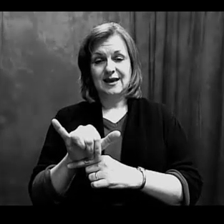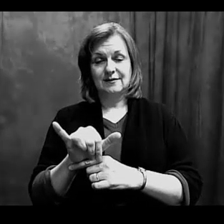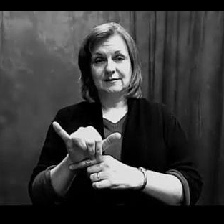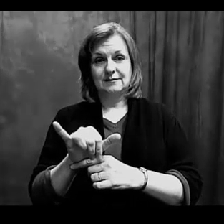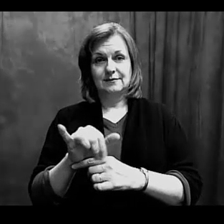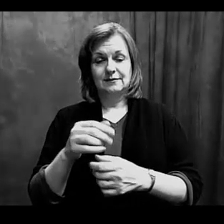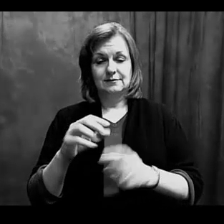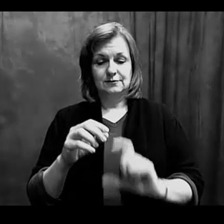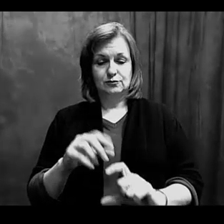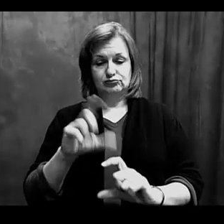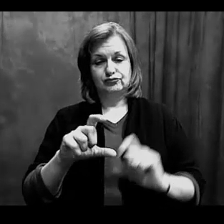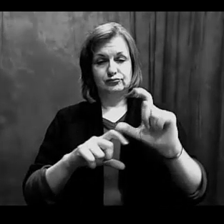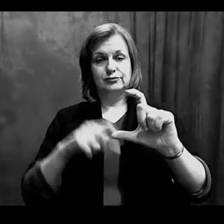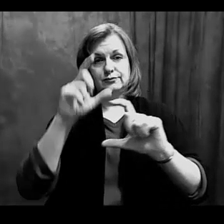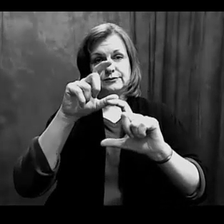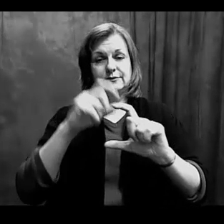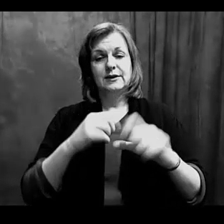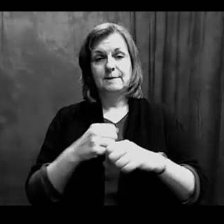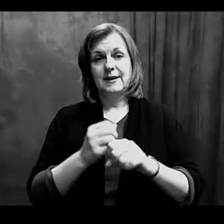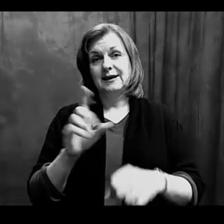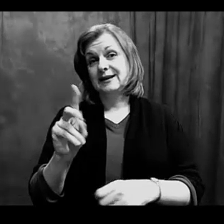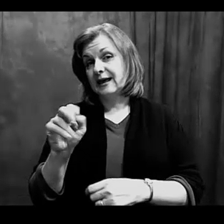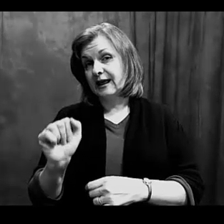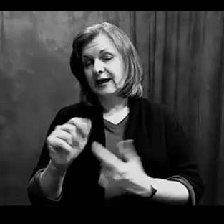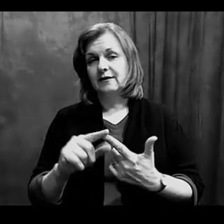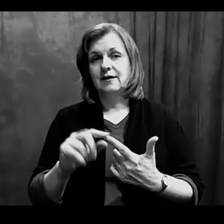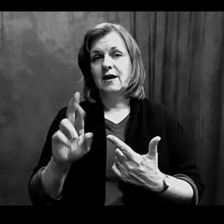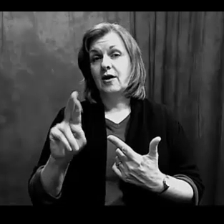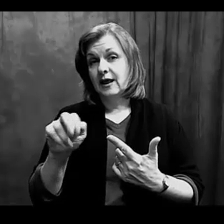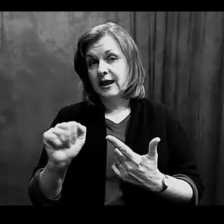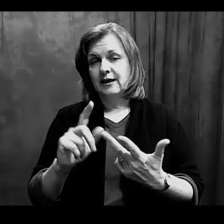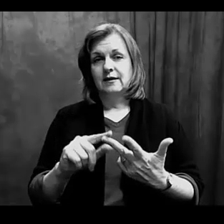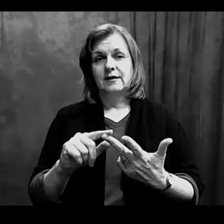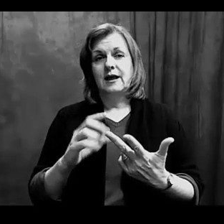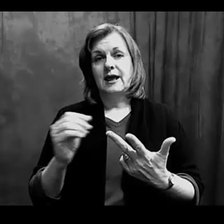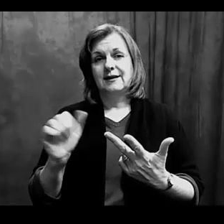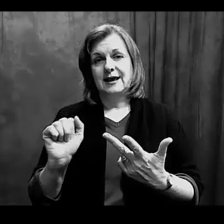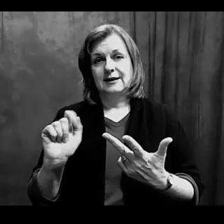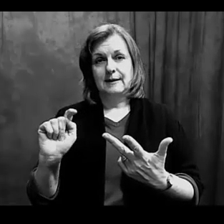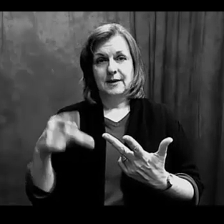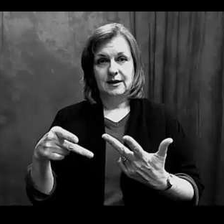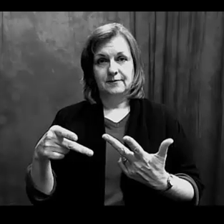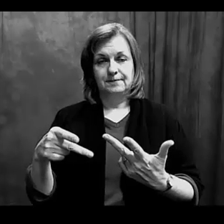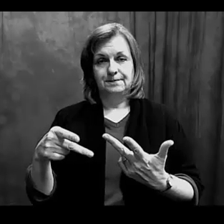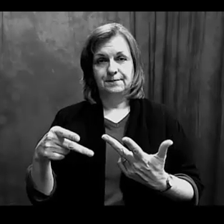bunch of them together to make DNA, RNA and ATP